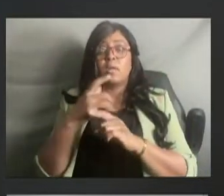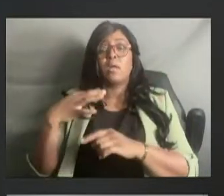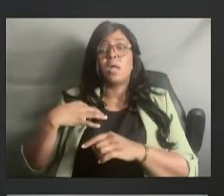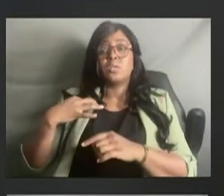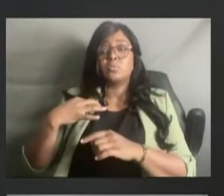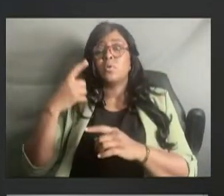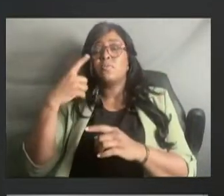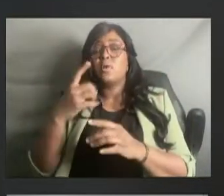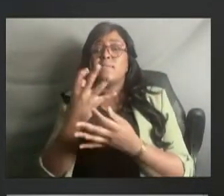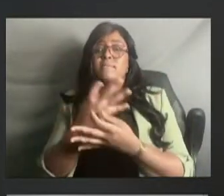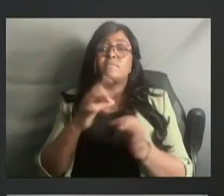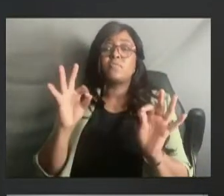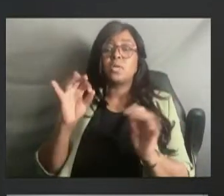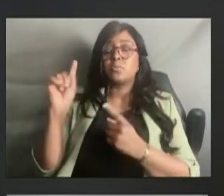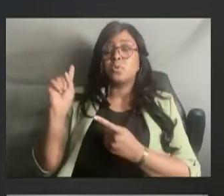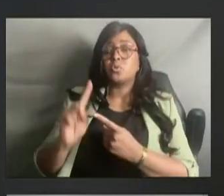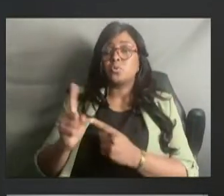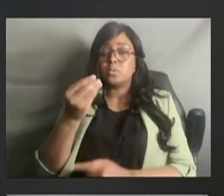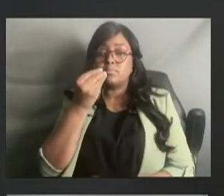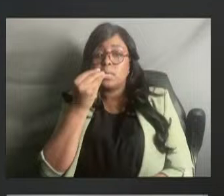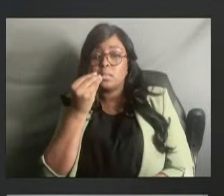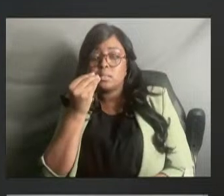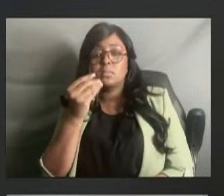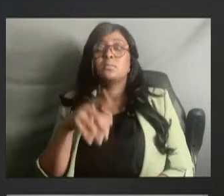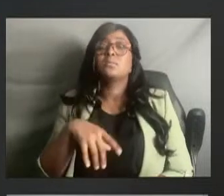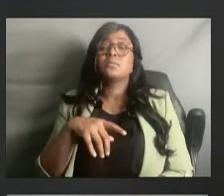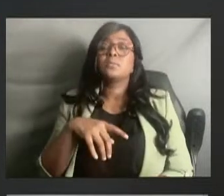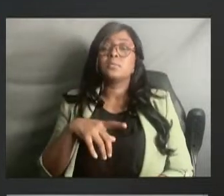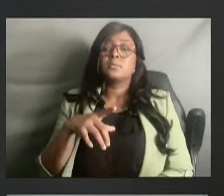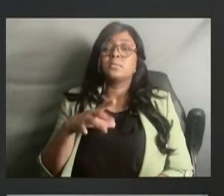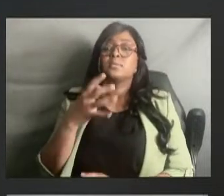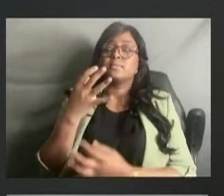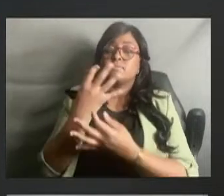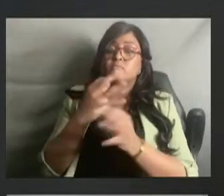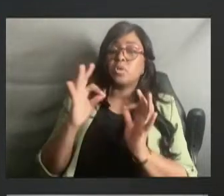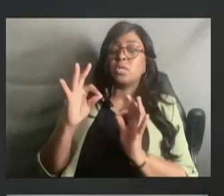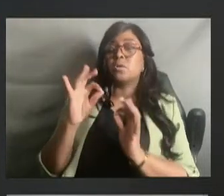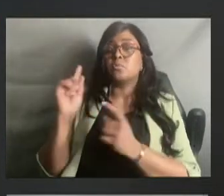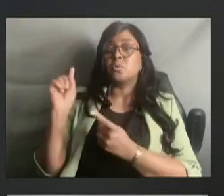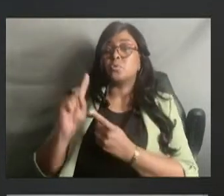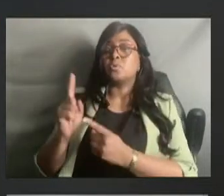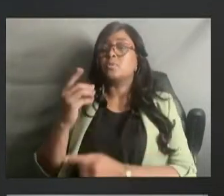pandemic. Students who are